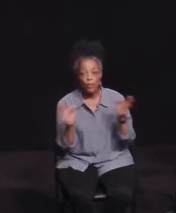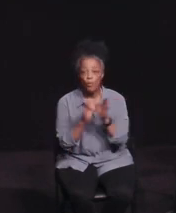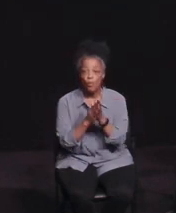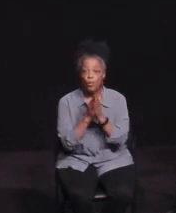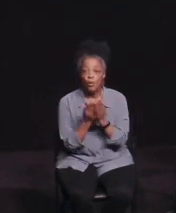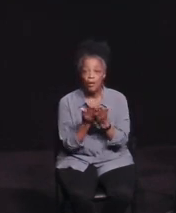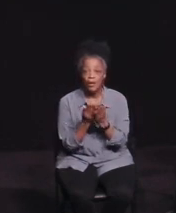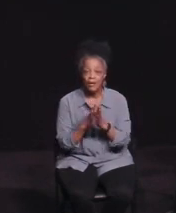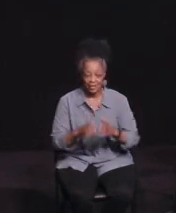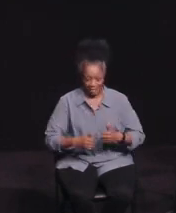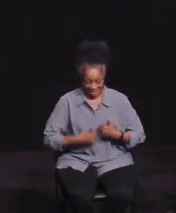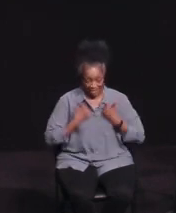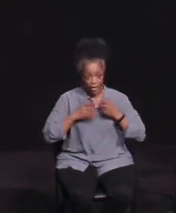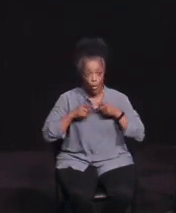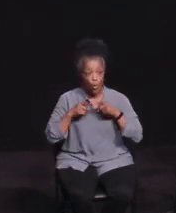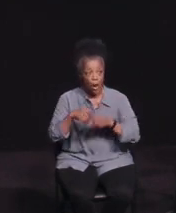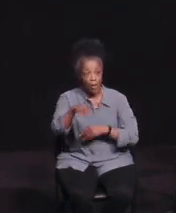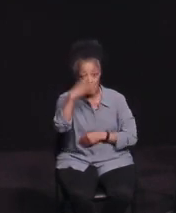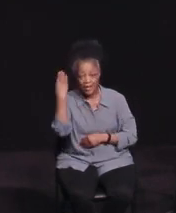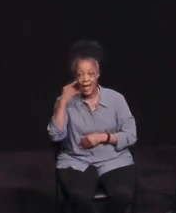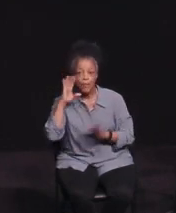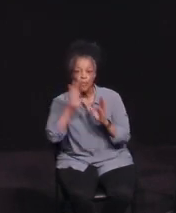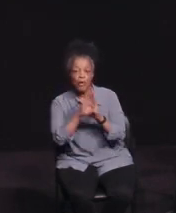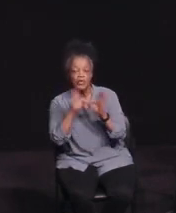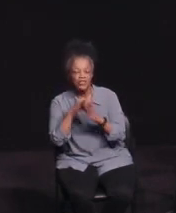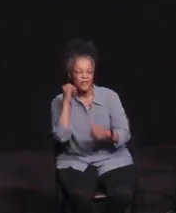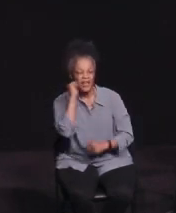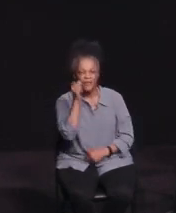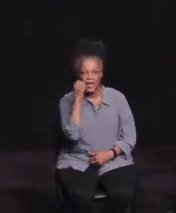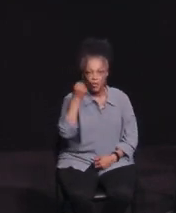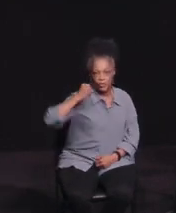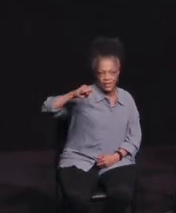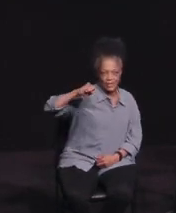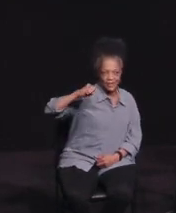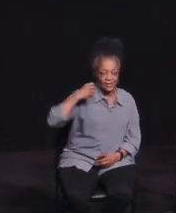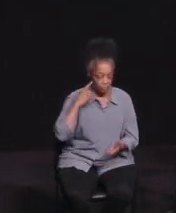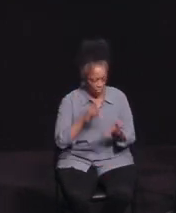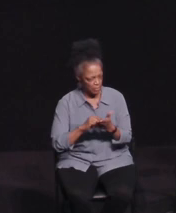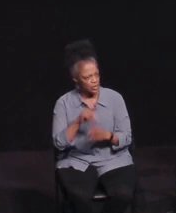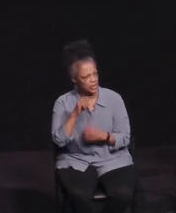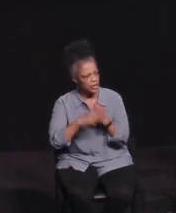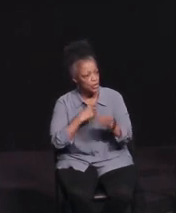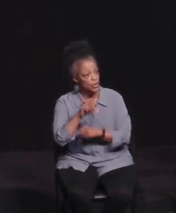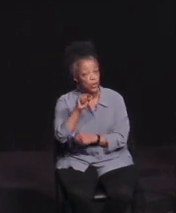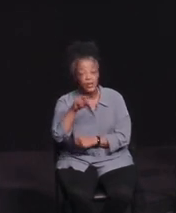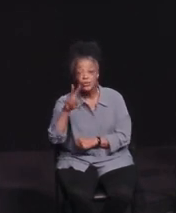"Living While Black: Portraits of Everyday Resistance," also published in 2022.